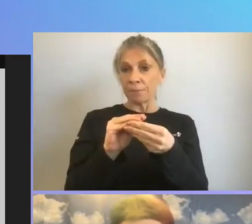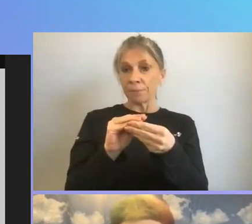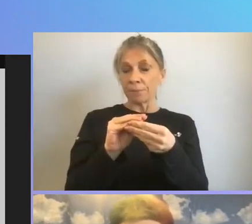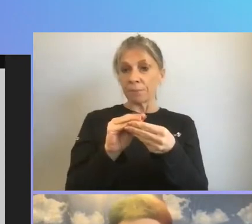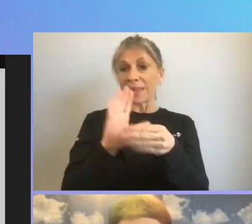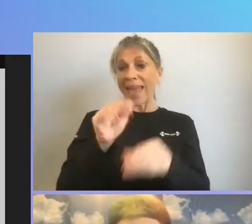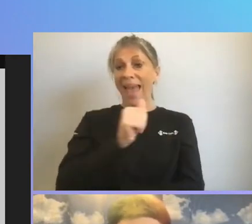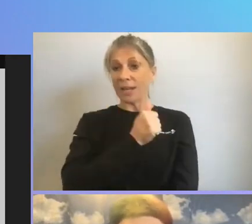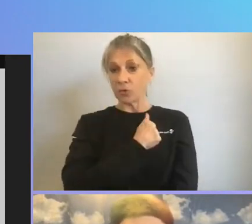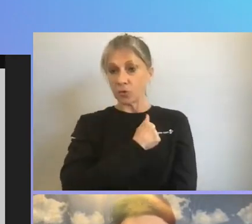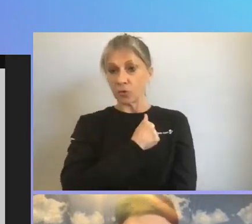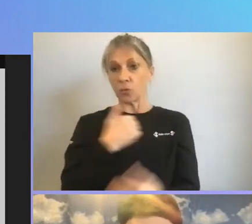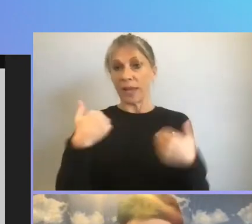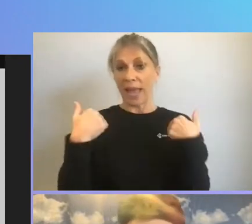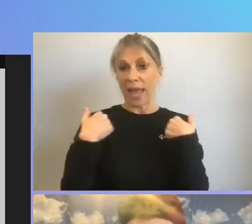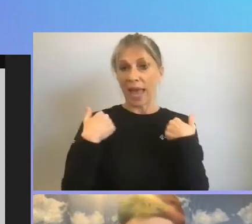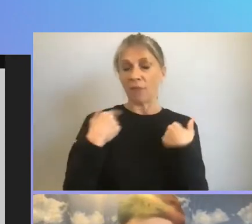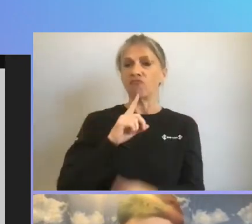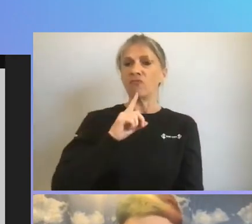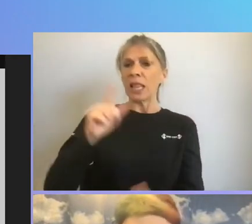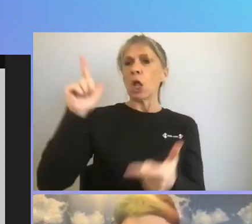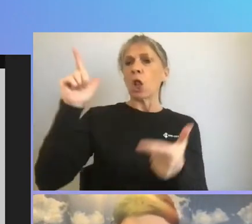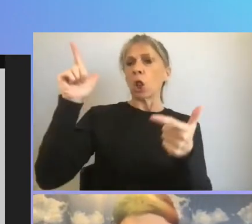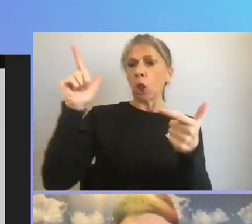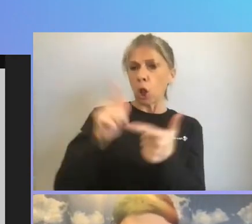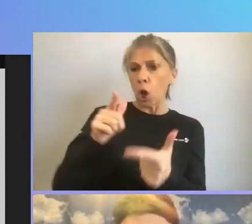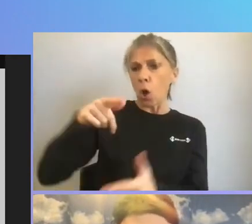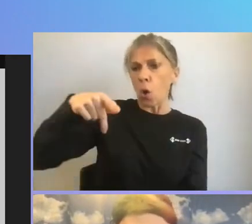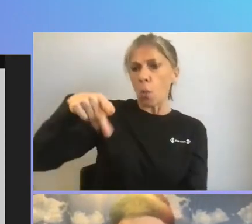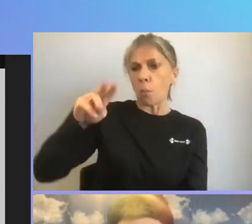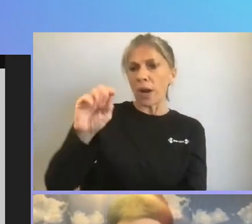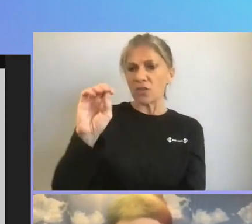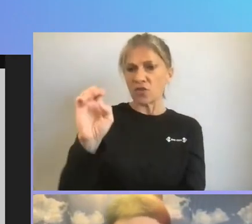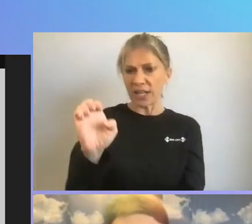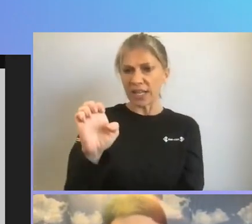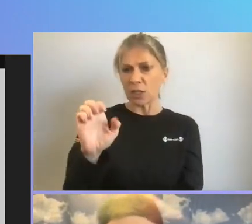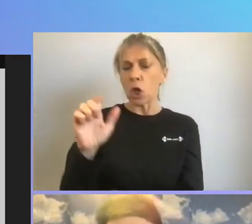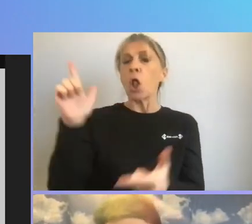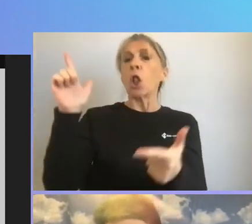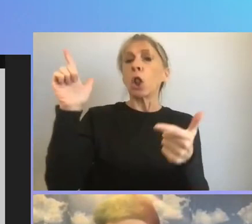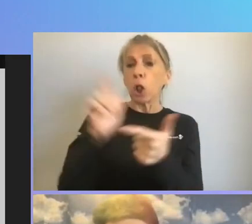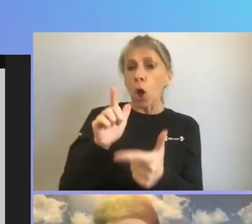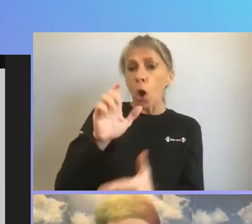low prejudice, which is a low